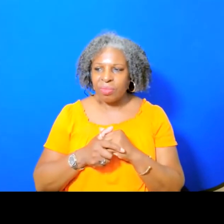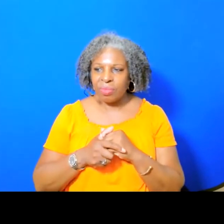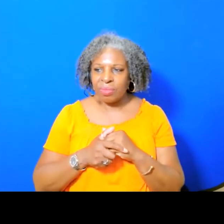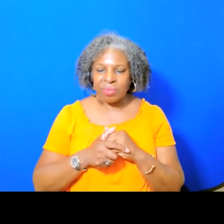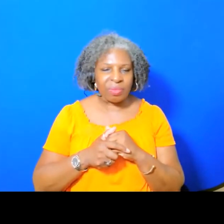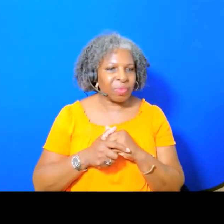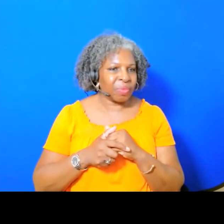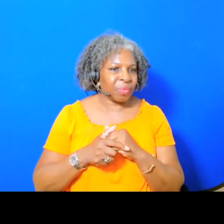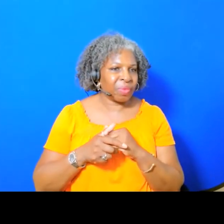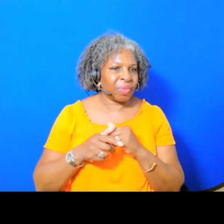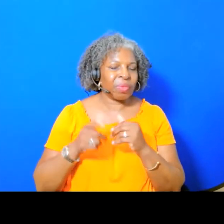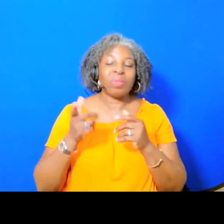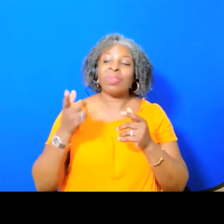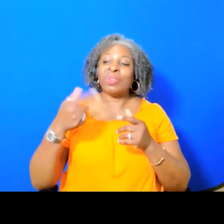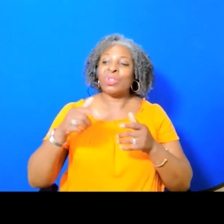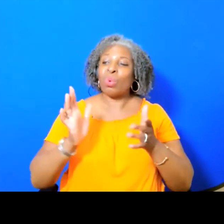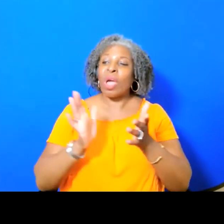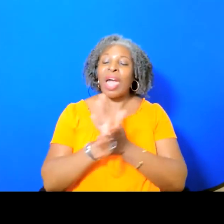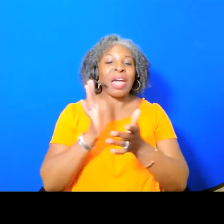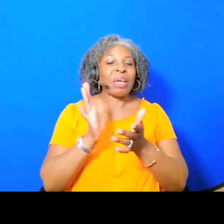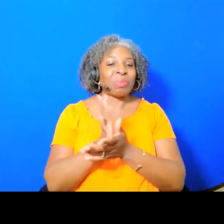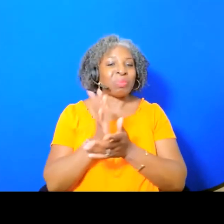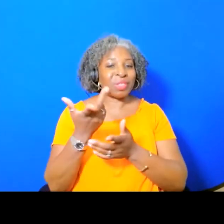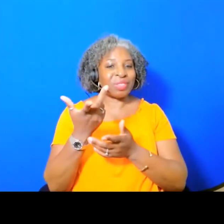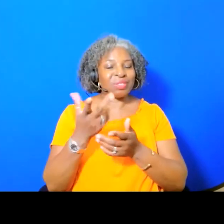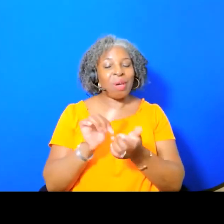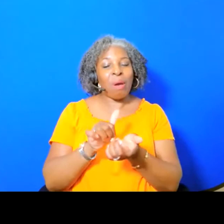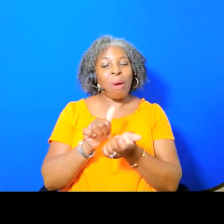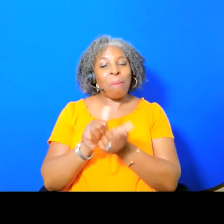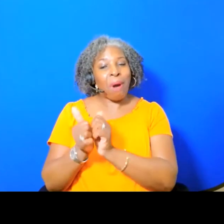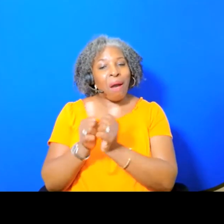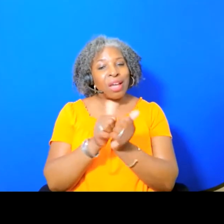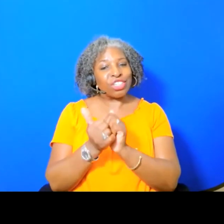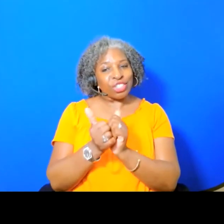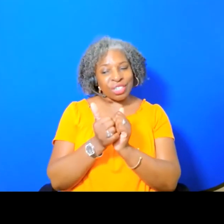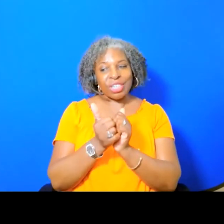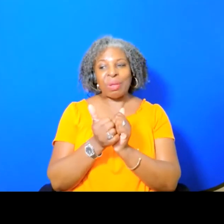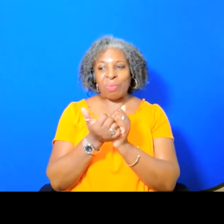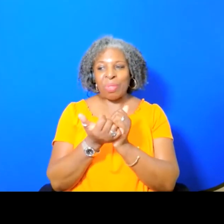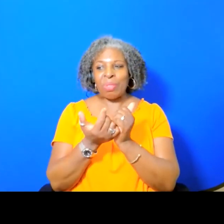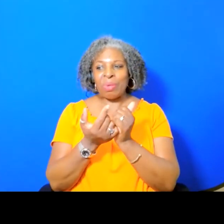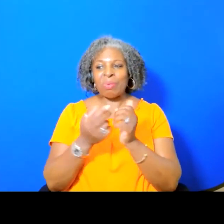So, we are delighted to be working in partnership with Flat Time House, a partner with whom we